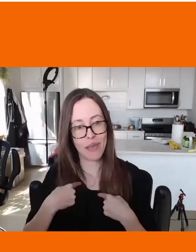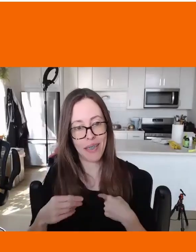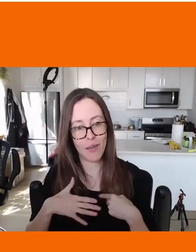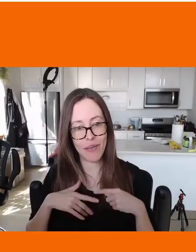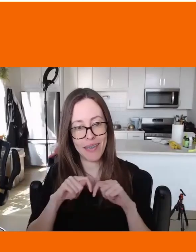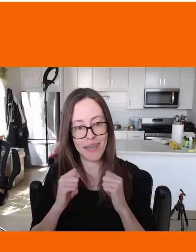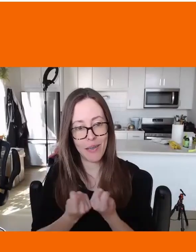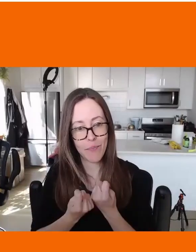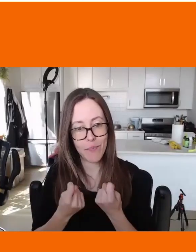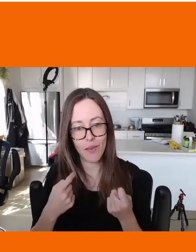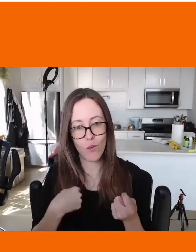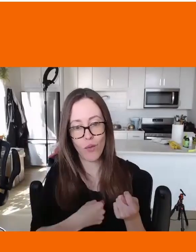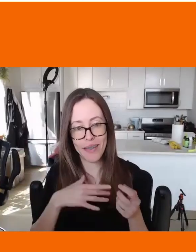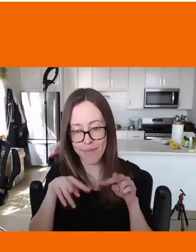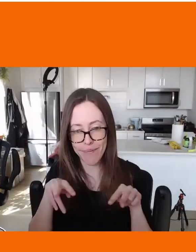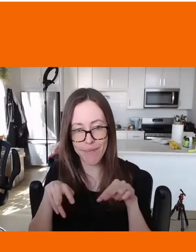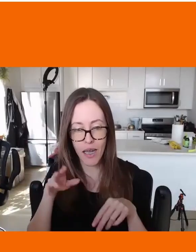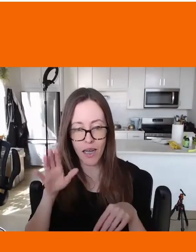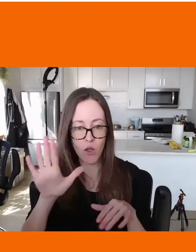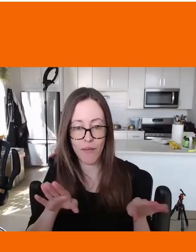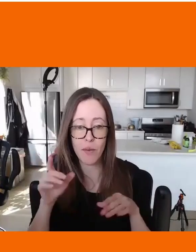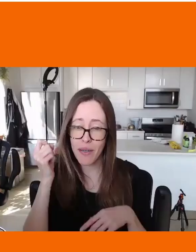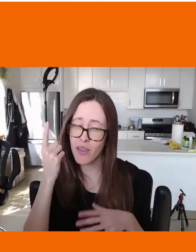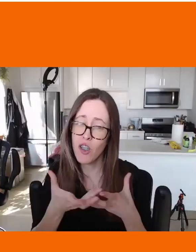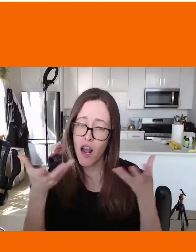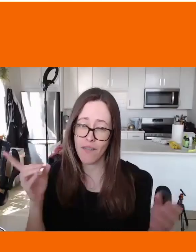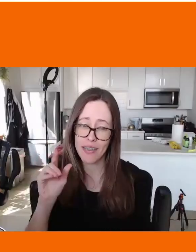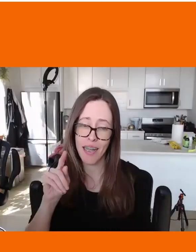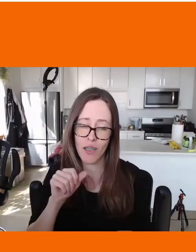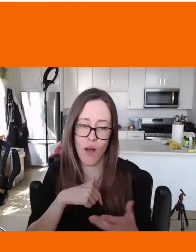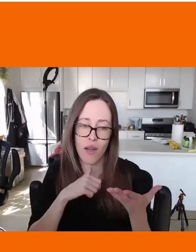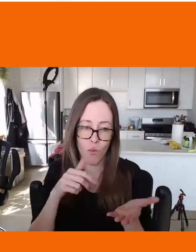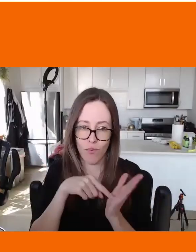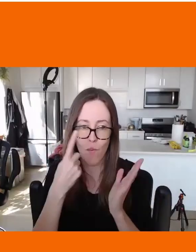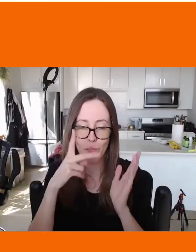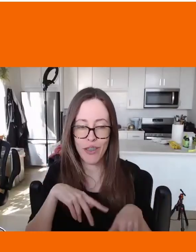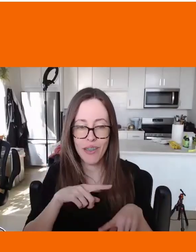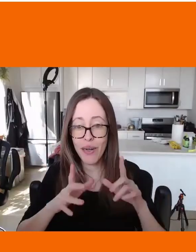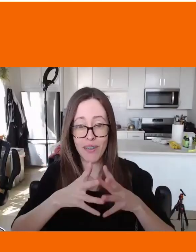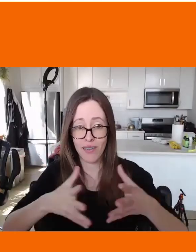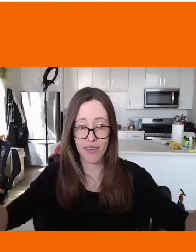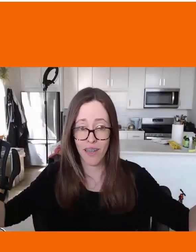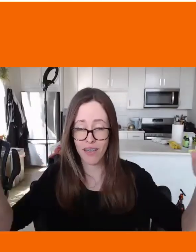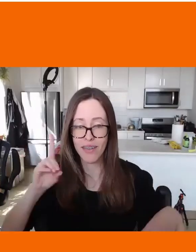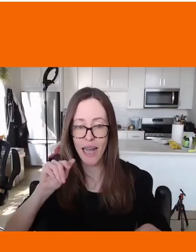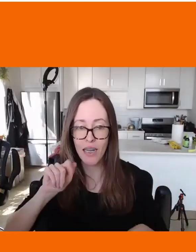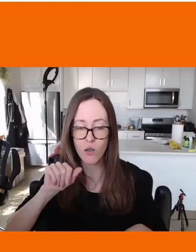All of that data flowed to me and my team. And our job was to process and model it so analysts could use it